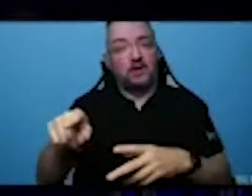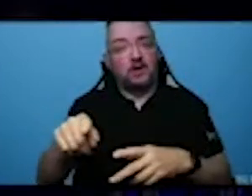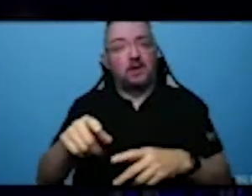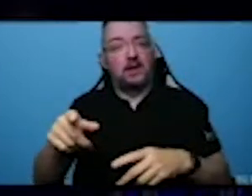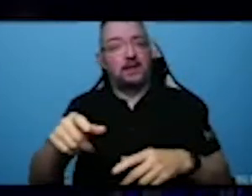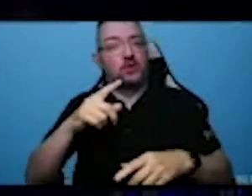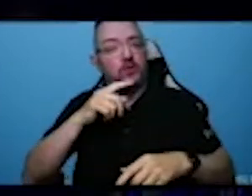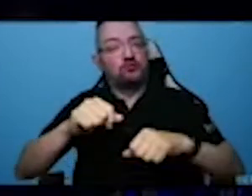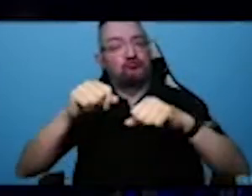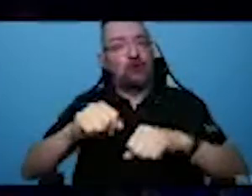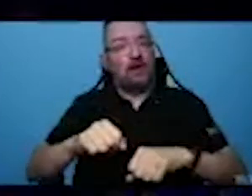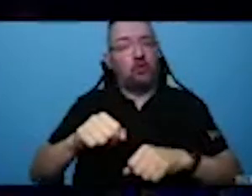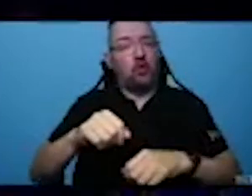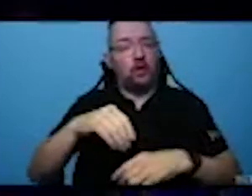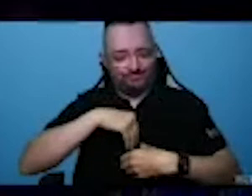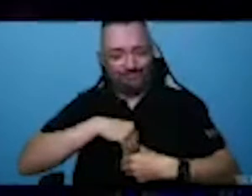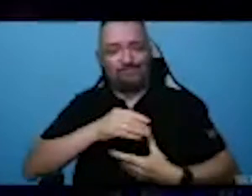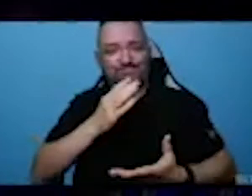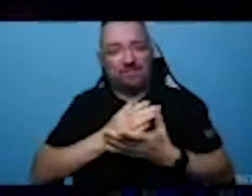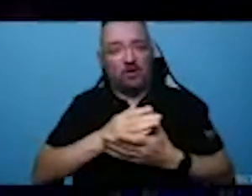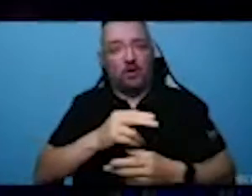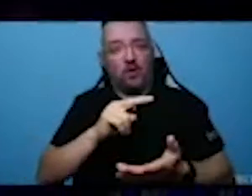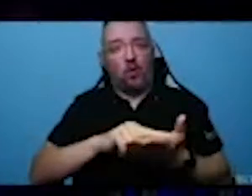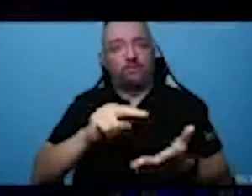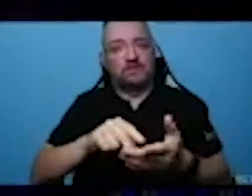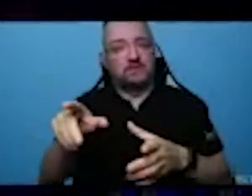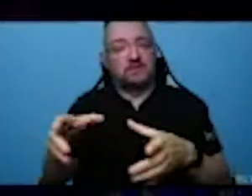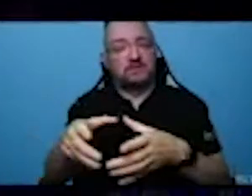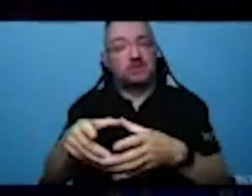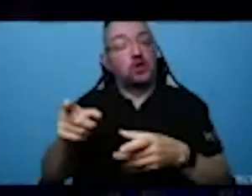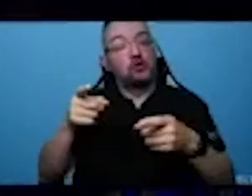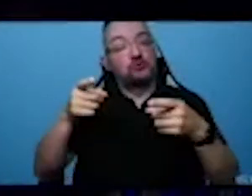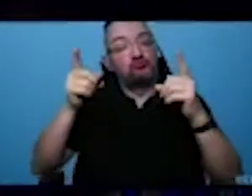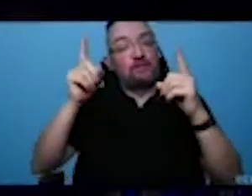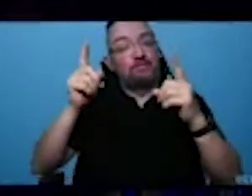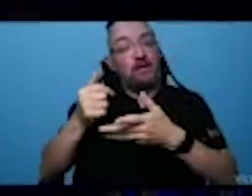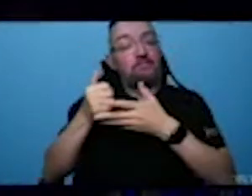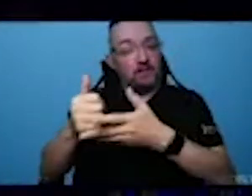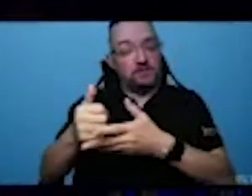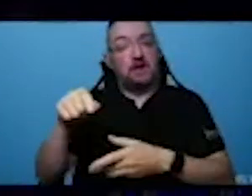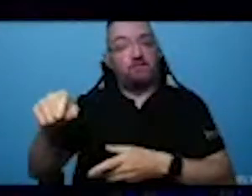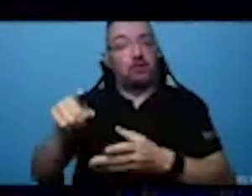former Chief Scientific Advisor to the UK government on food and the environment, by background a marine and polar